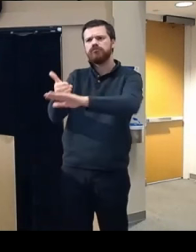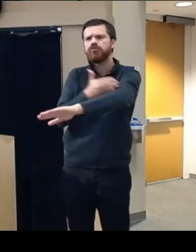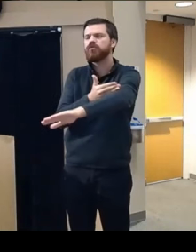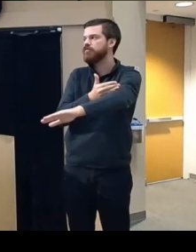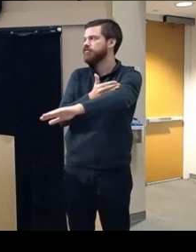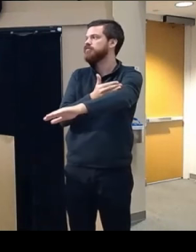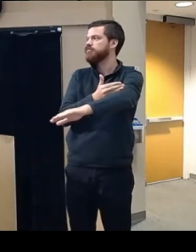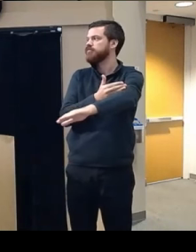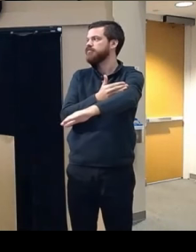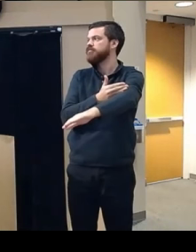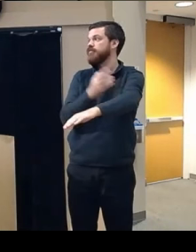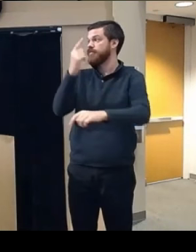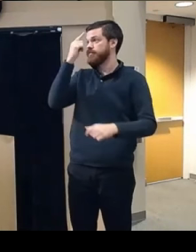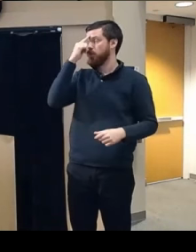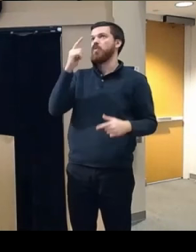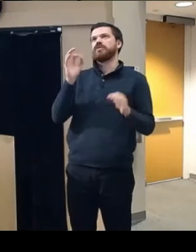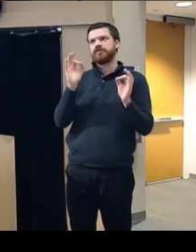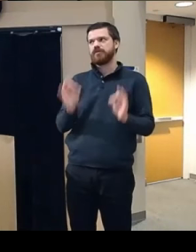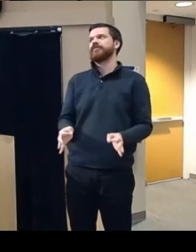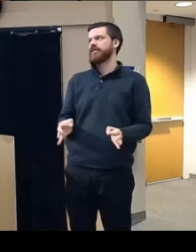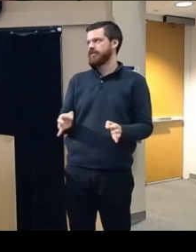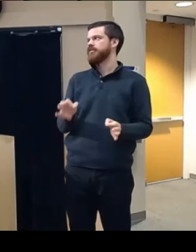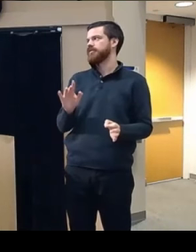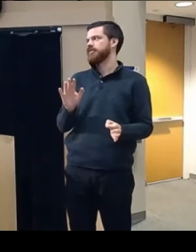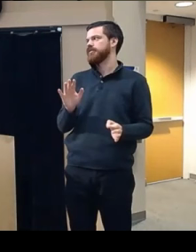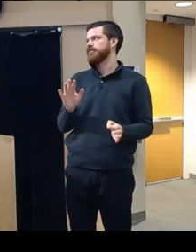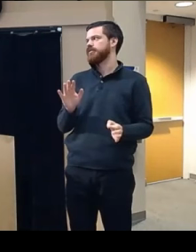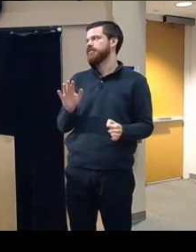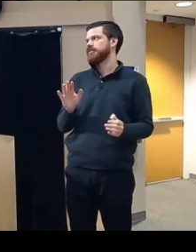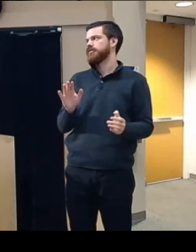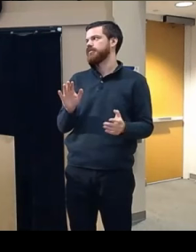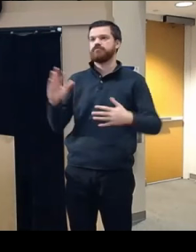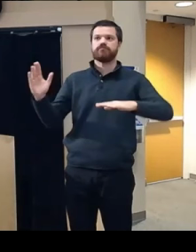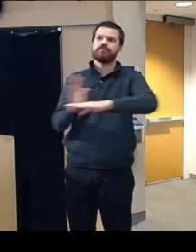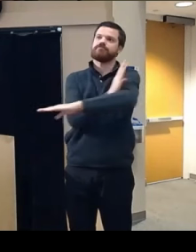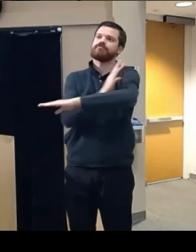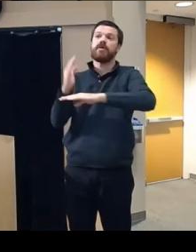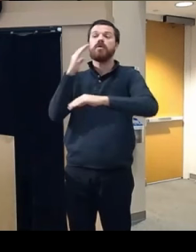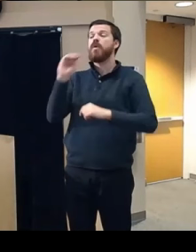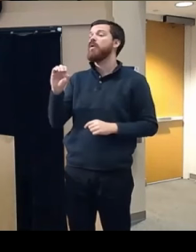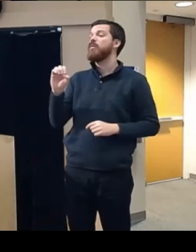thinking especially about across the Continuum because I know the module works with like the